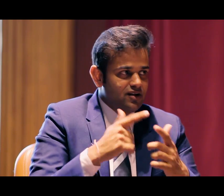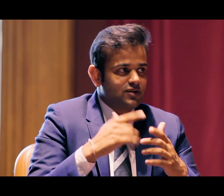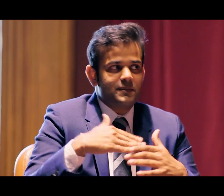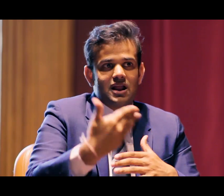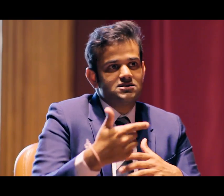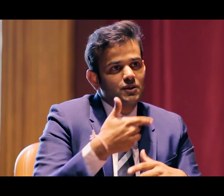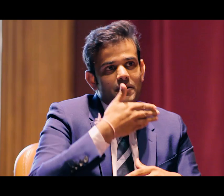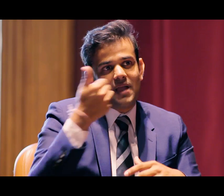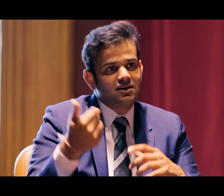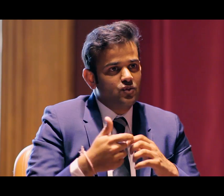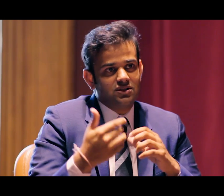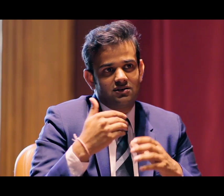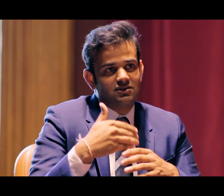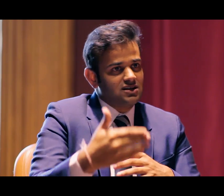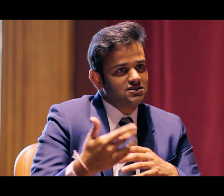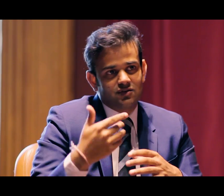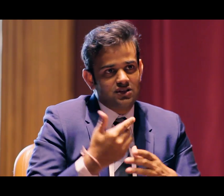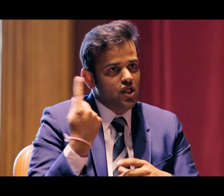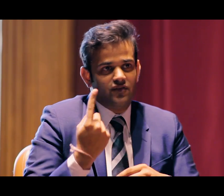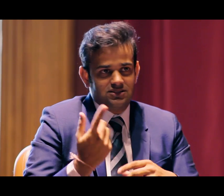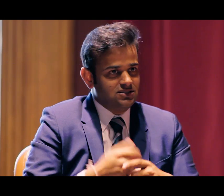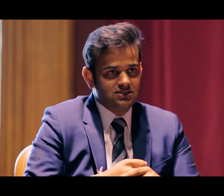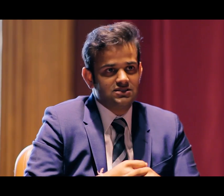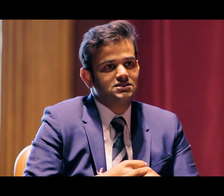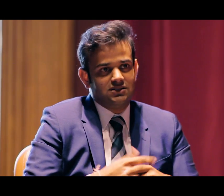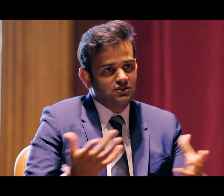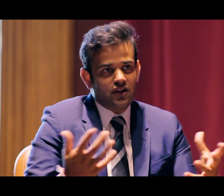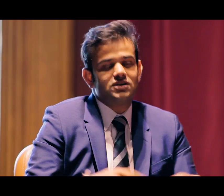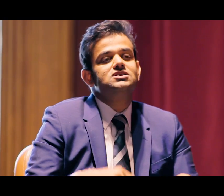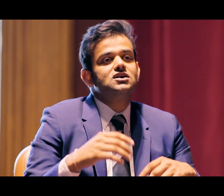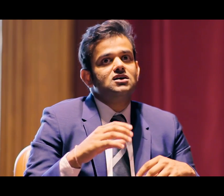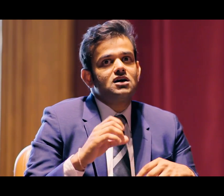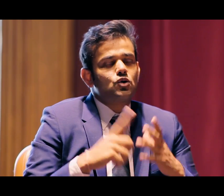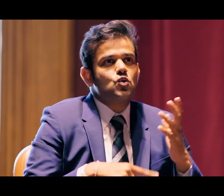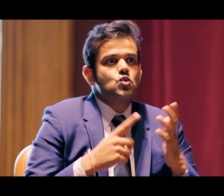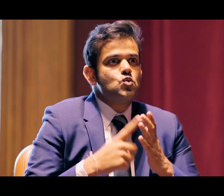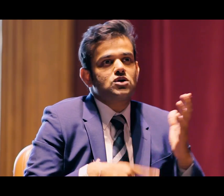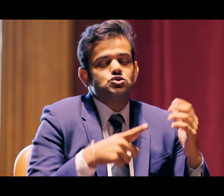That is true. We do need to learn from our mistakes so we can move forward and improve for the next time.